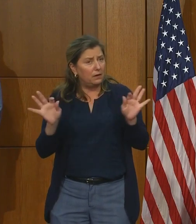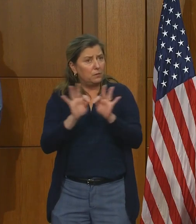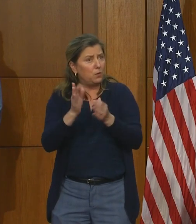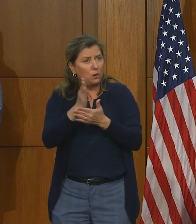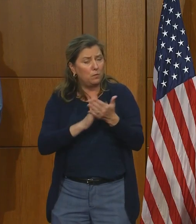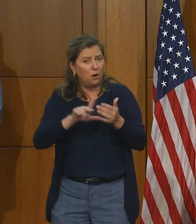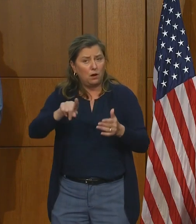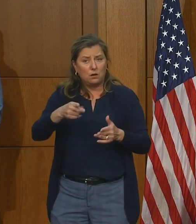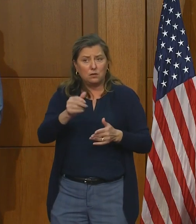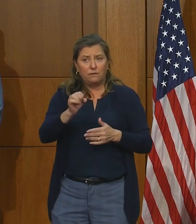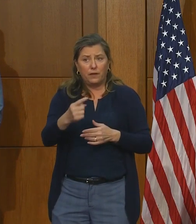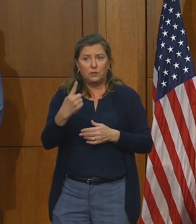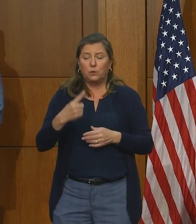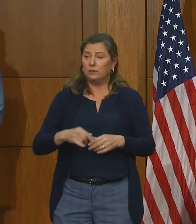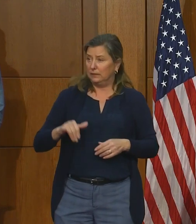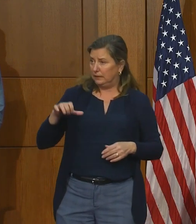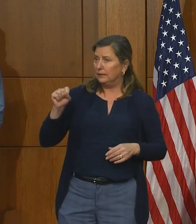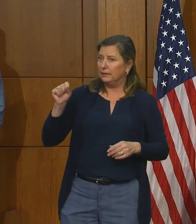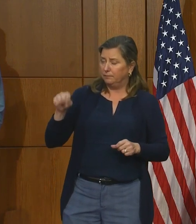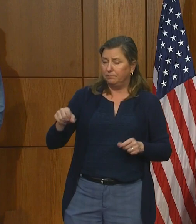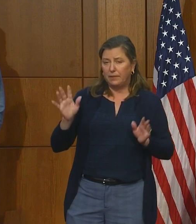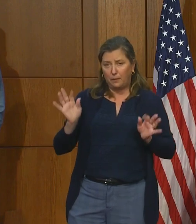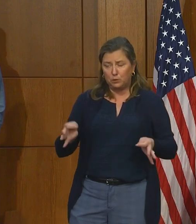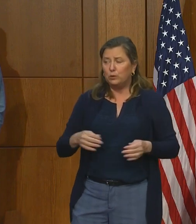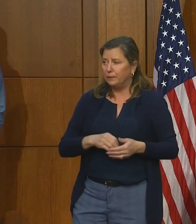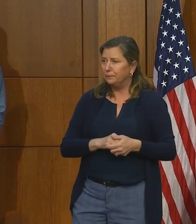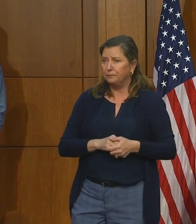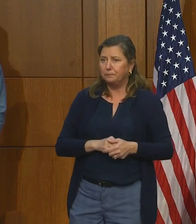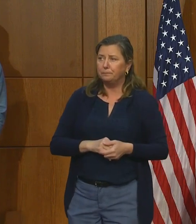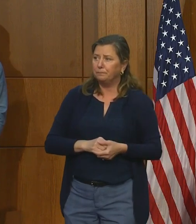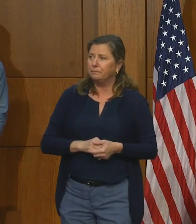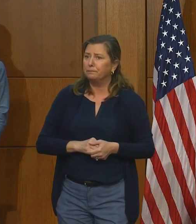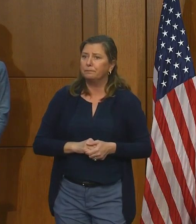ENFORCEMENT OF THE IS THAT